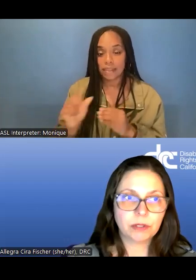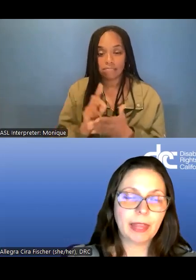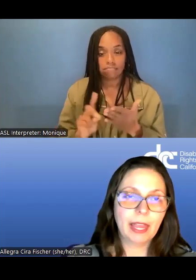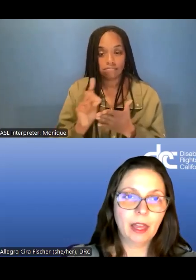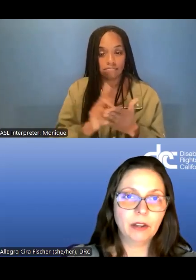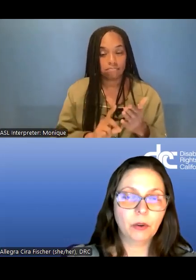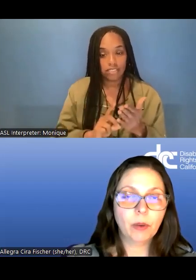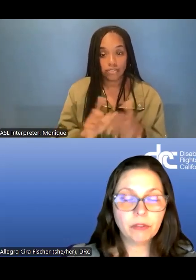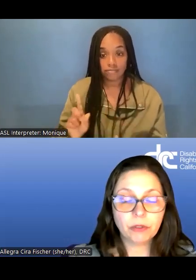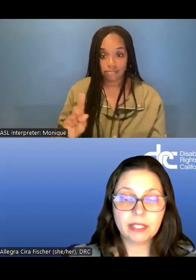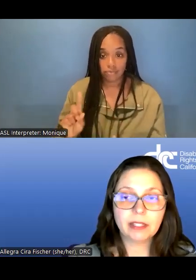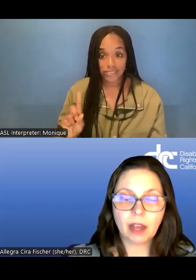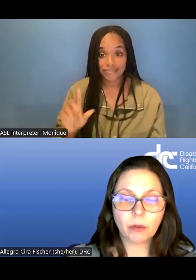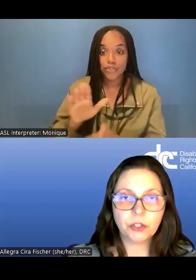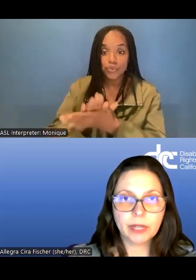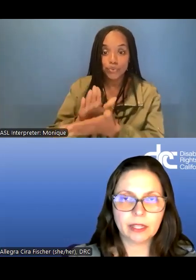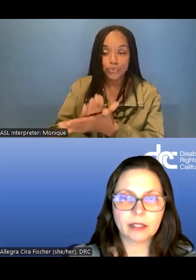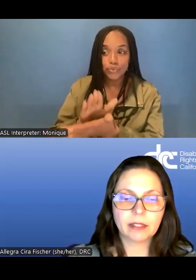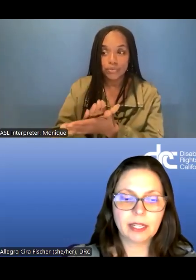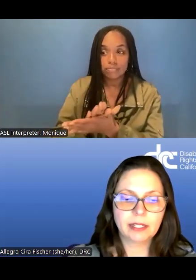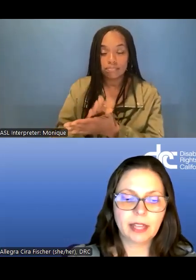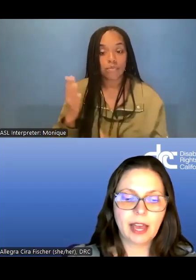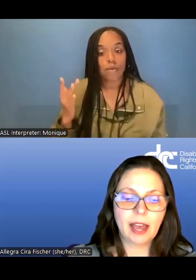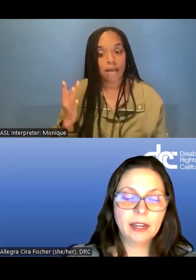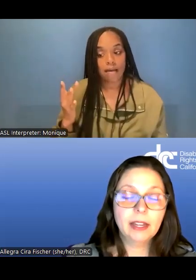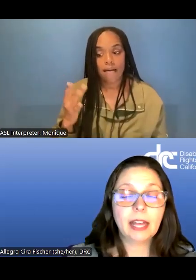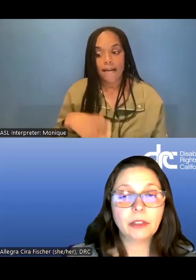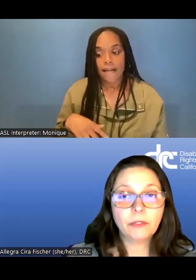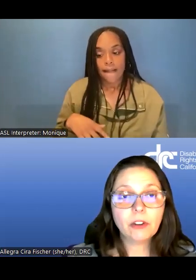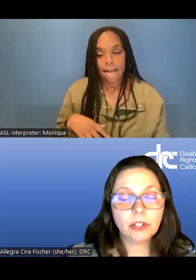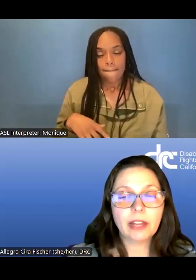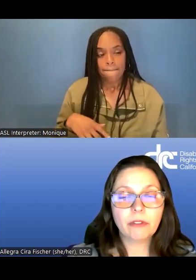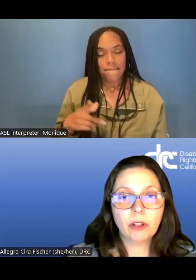And one of the reasons that we're doing this is that at the federal level,